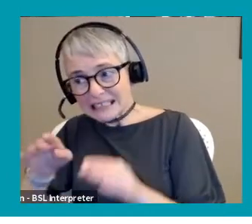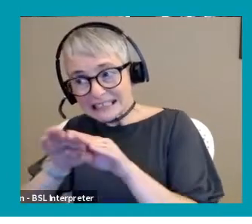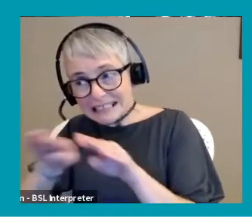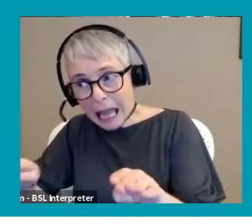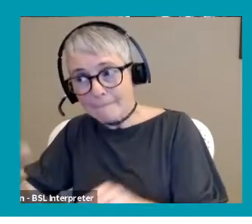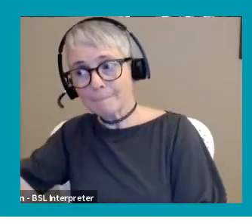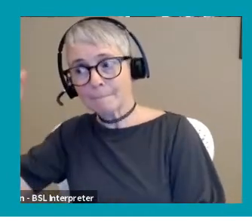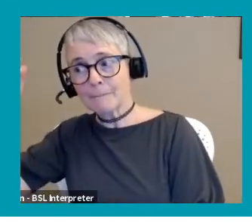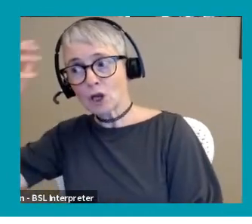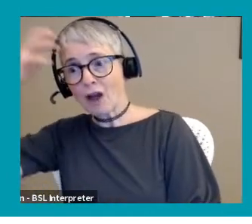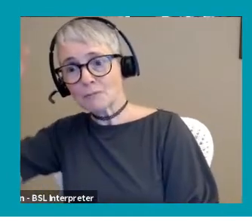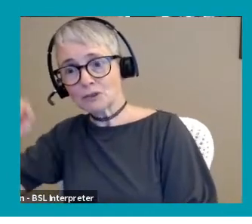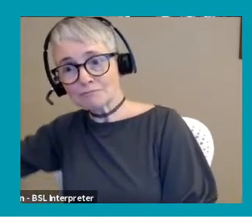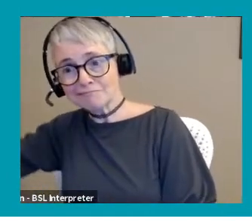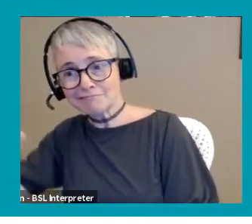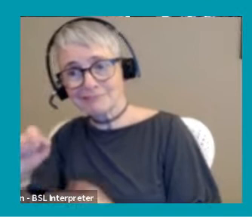disabled staff. One of the things we find often is recruiters